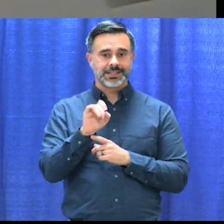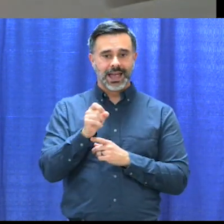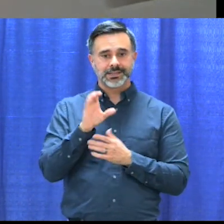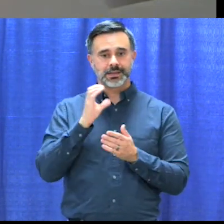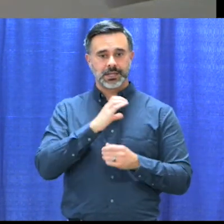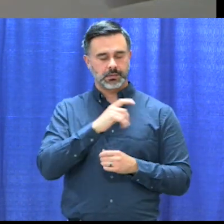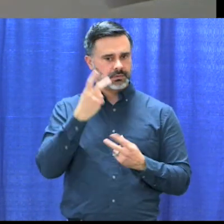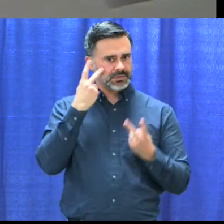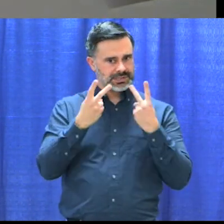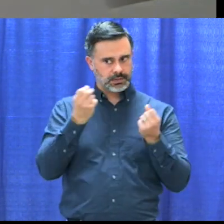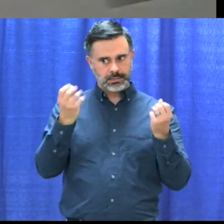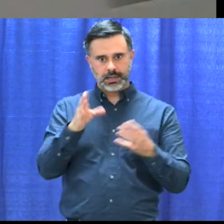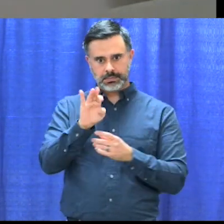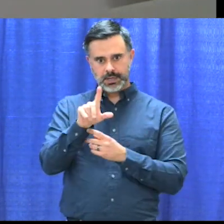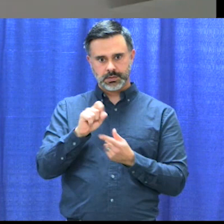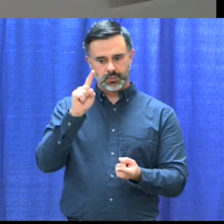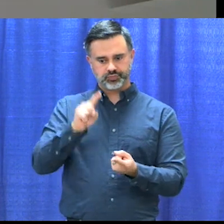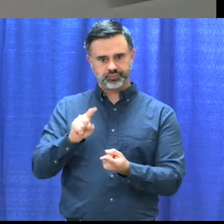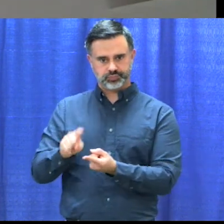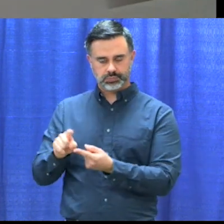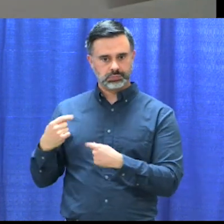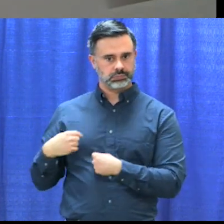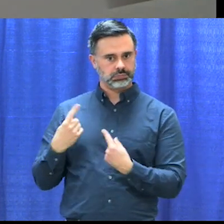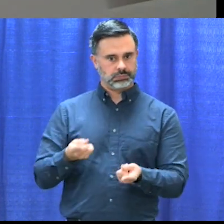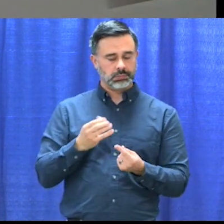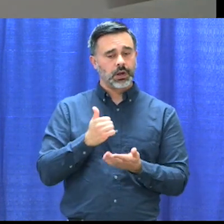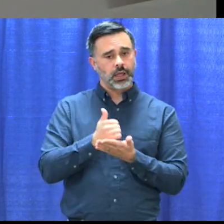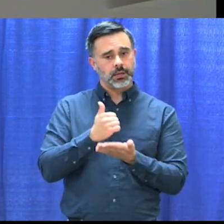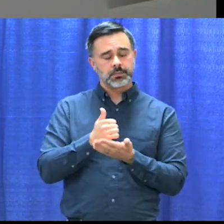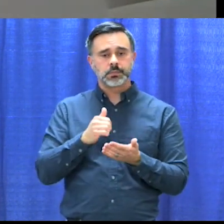bills introduced over the years aimed to helping school district and teachers.